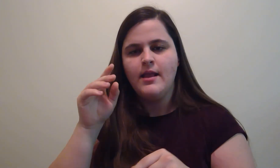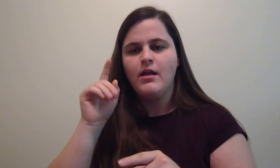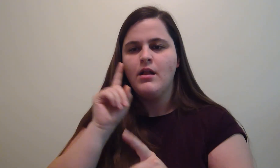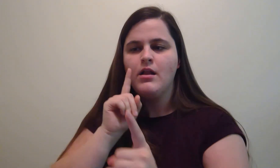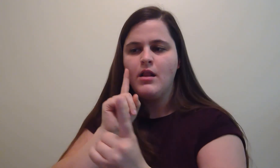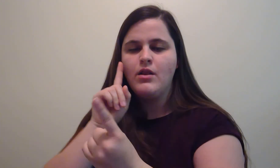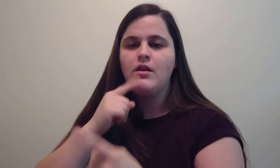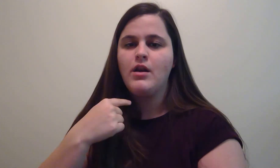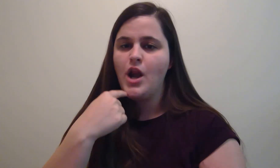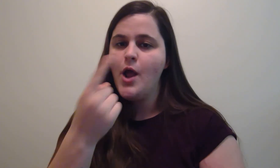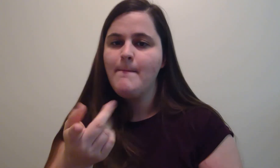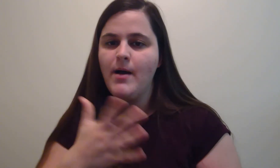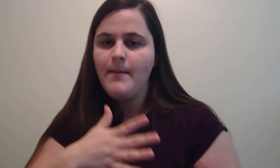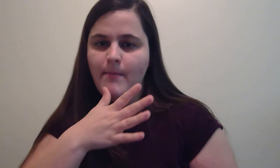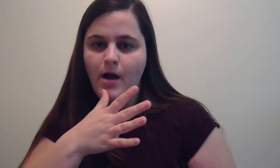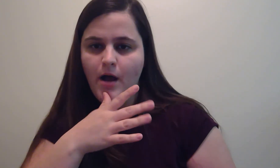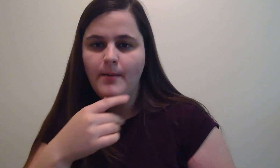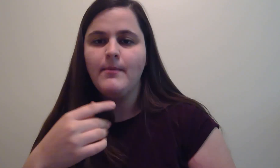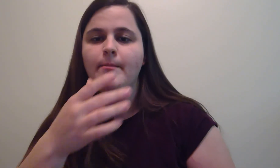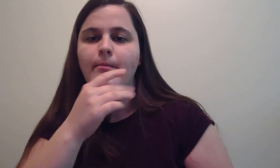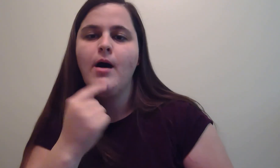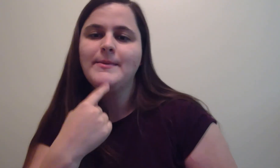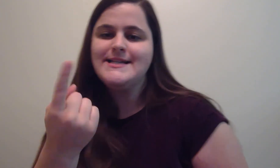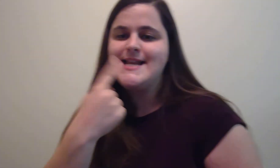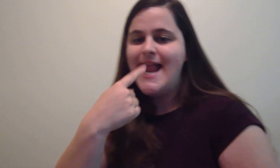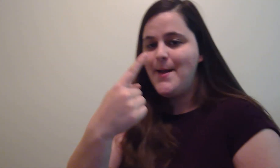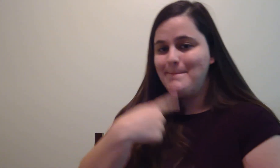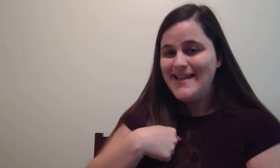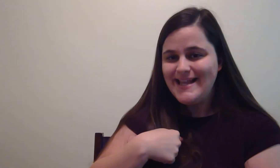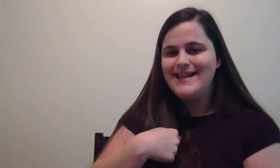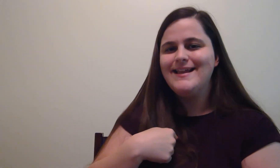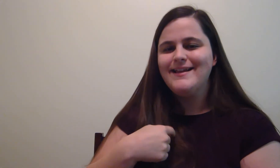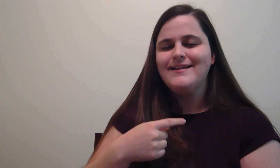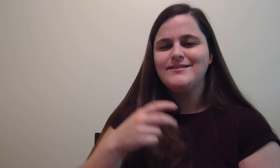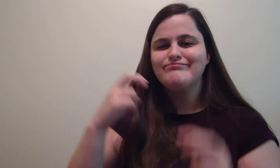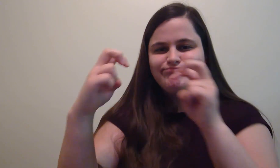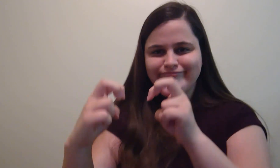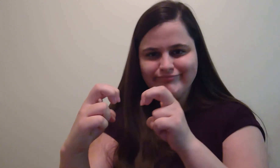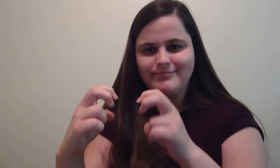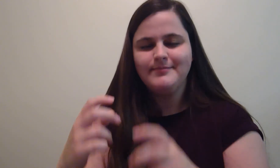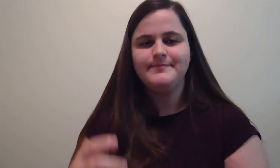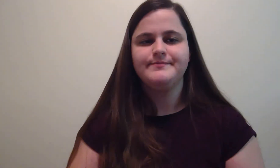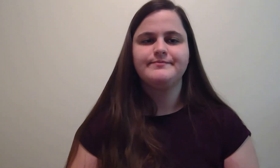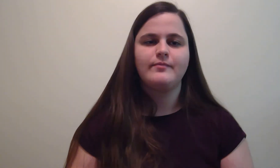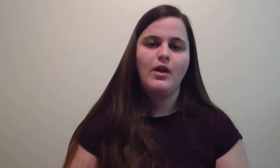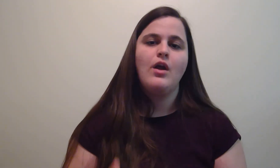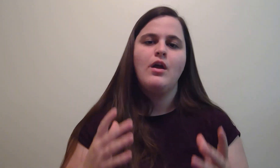What he did was talk to my mother, who talk to me. "I don't know what it's about, honey," she said.